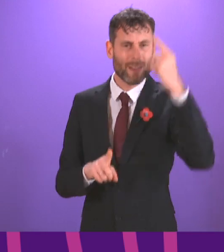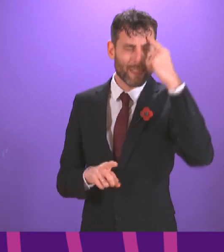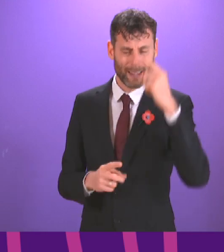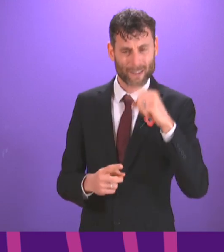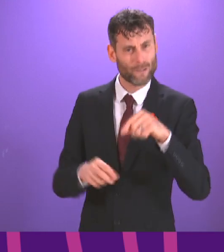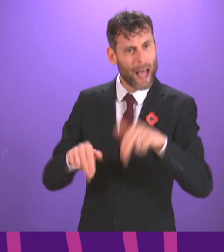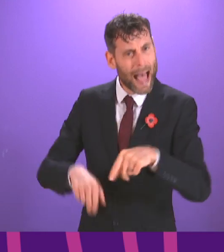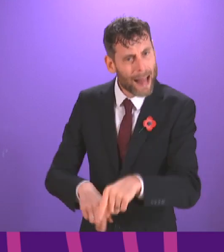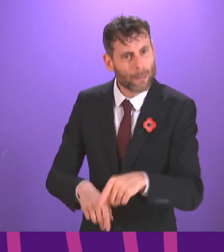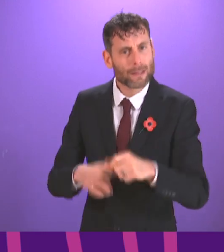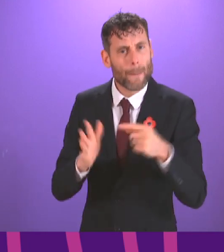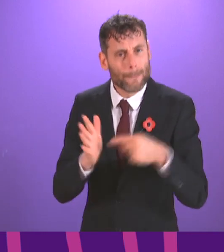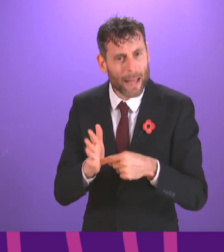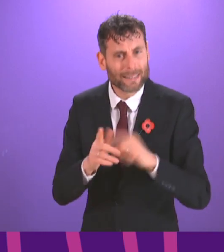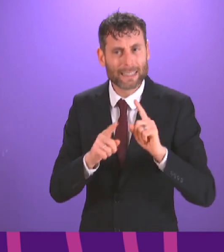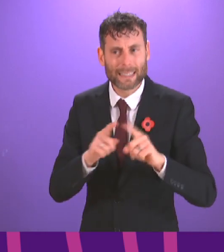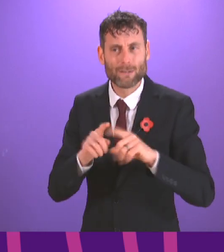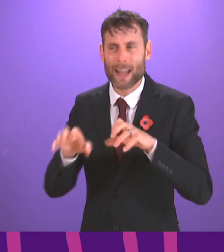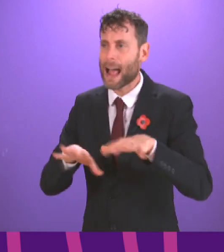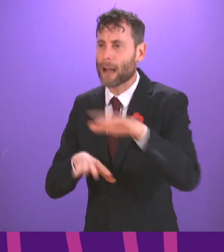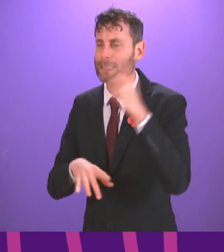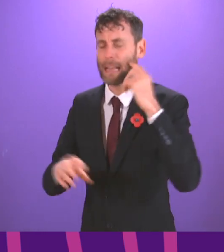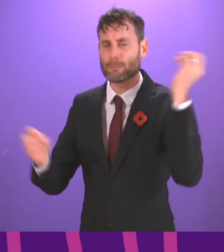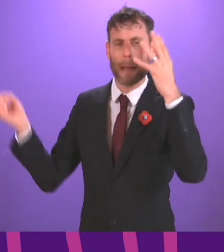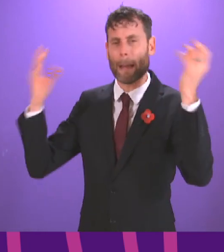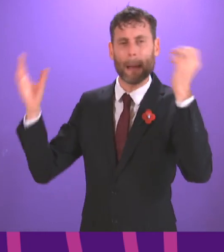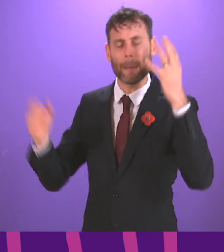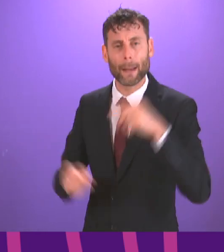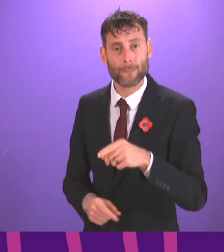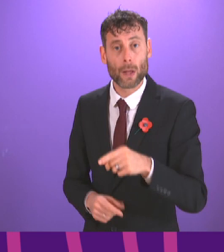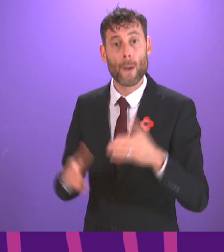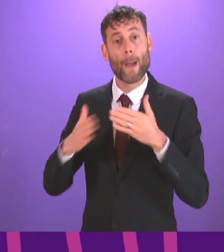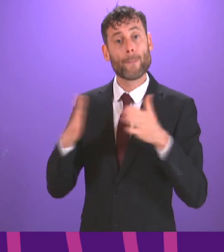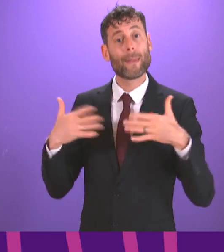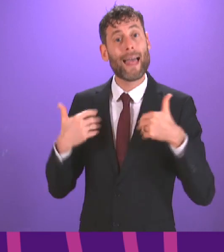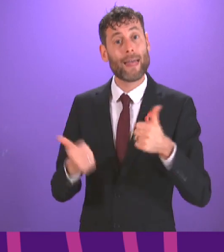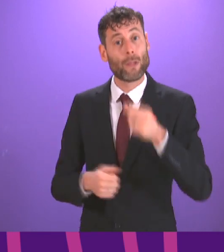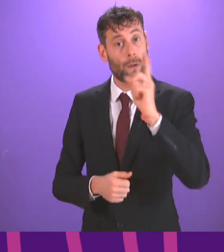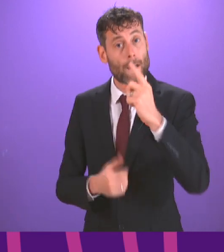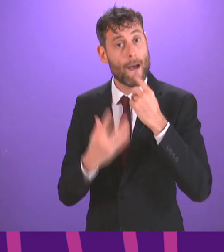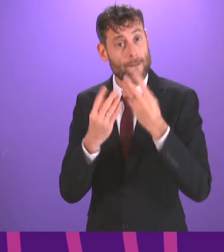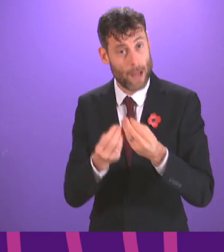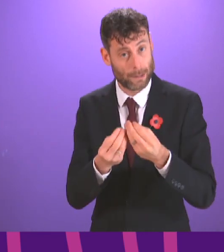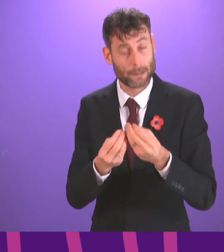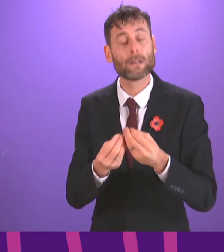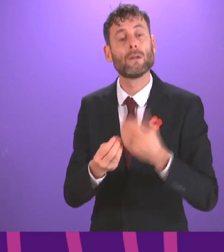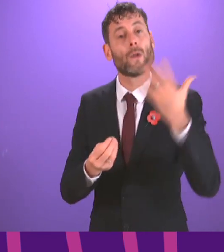for animals—pets and livestock. Public health advice and Covid restrictions on household gatherings must also be adhered